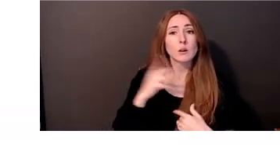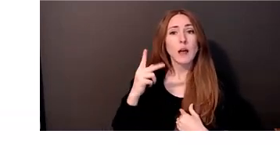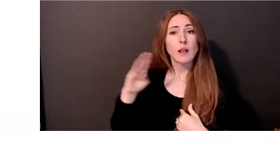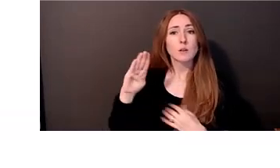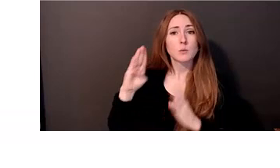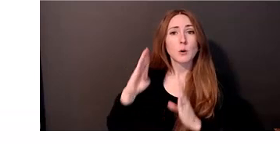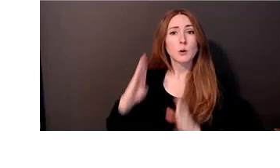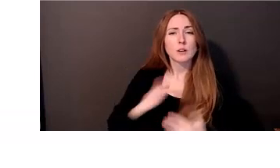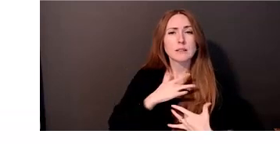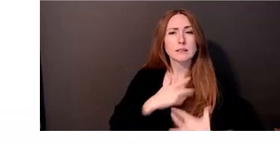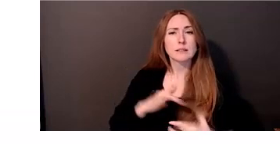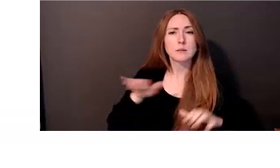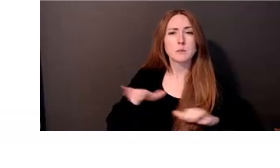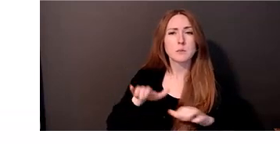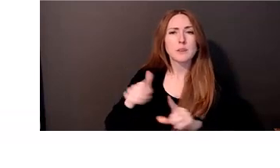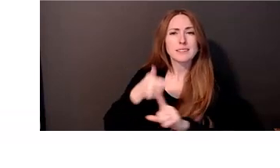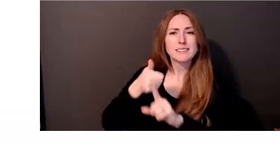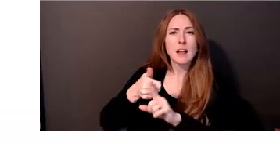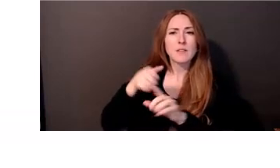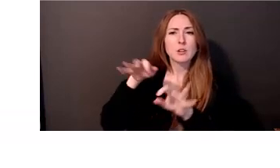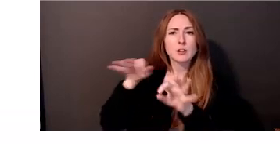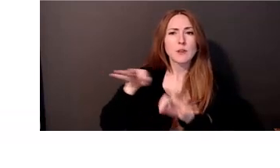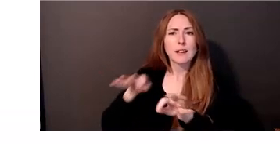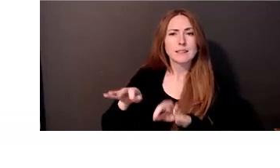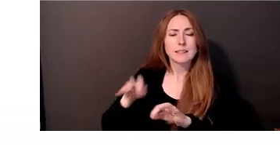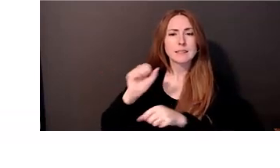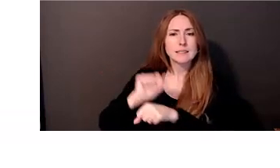is search for evidence, and avoid time consuming task,